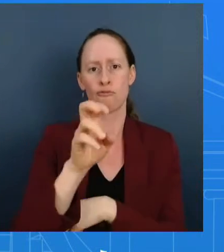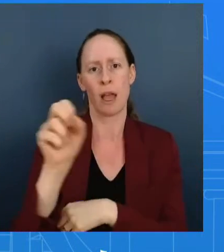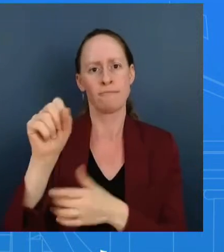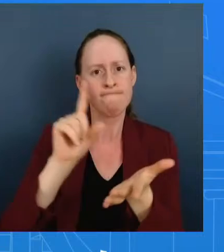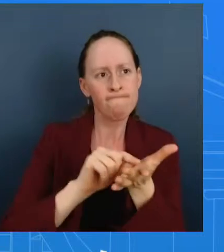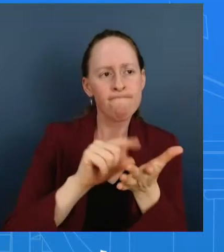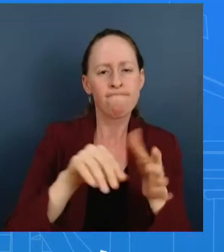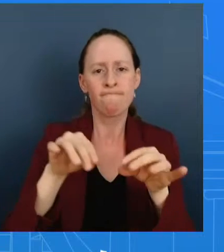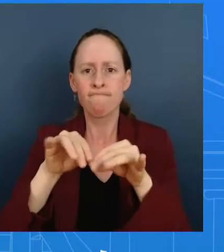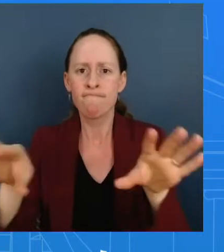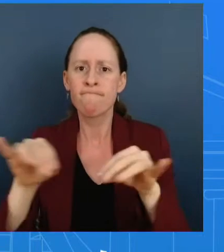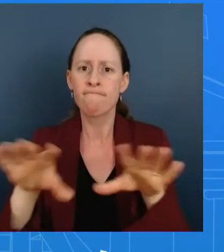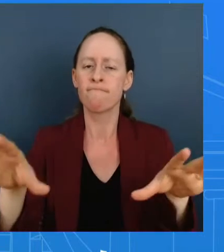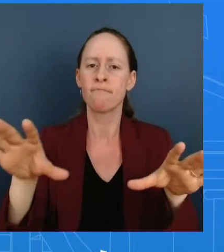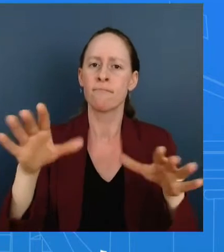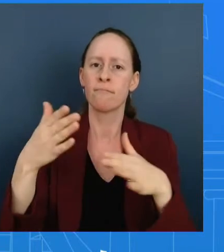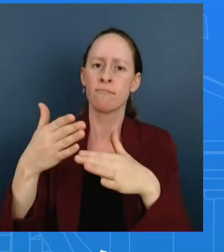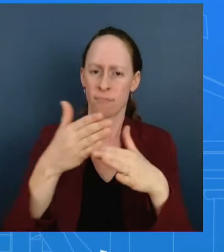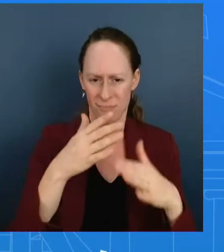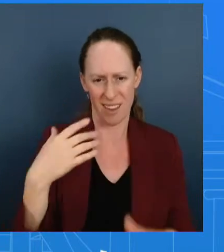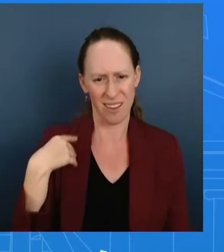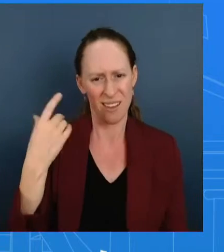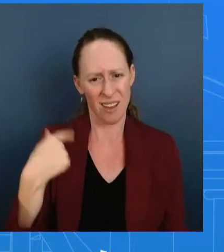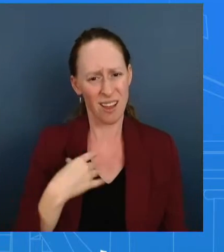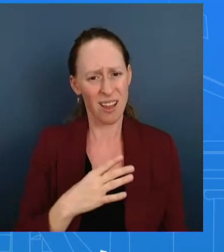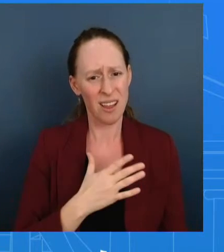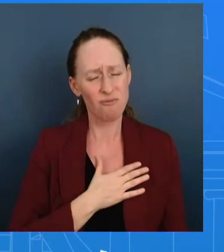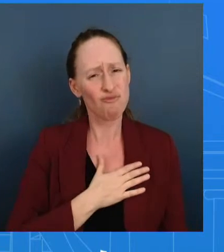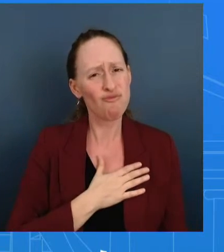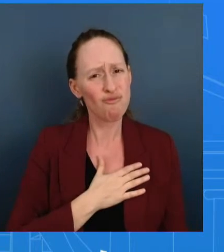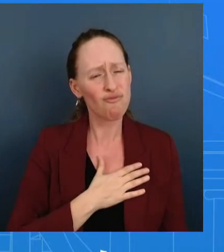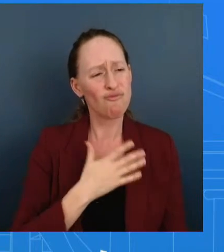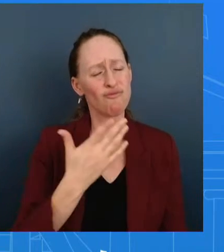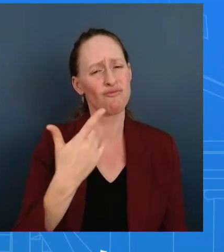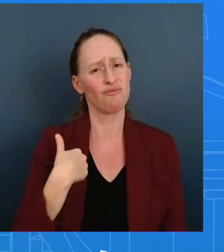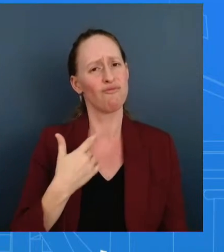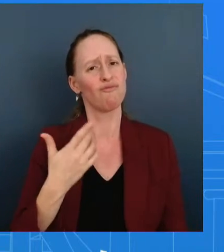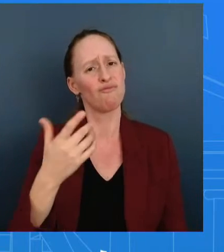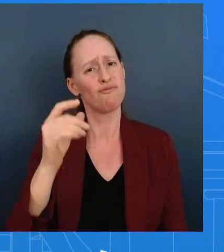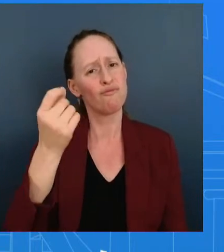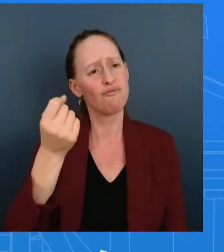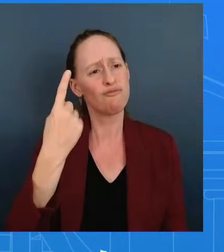that we all have. It is -- I try to respect you, and I hope you try to respect me.